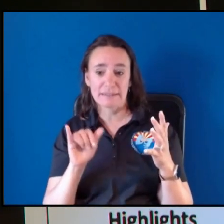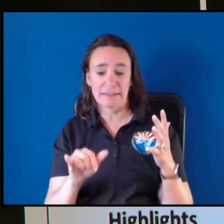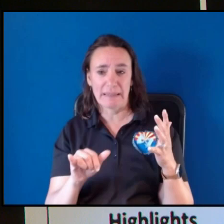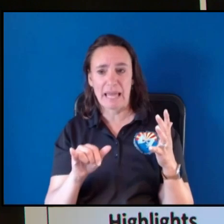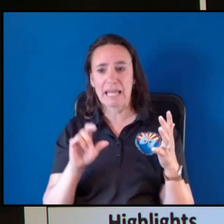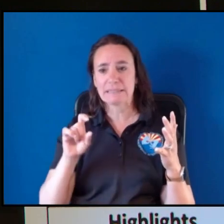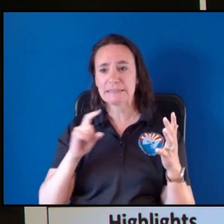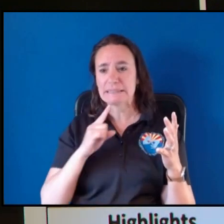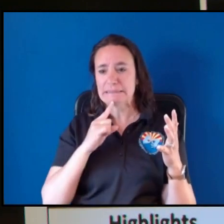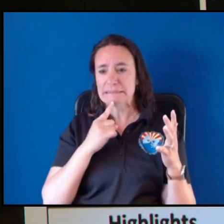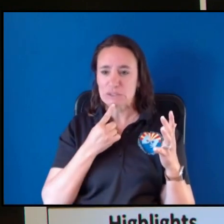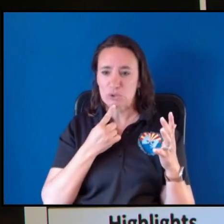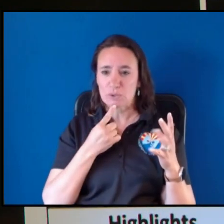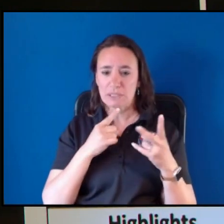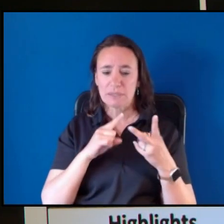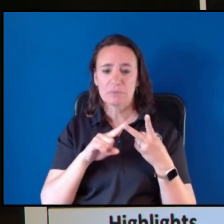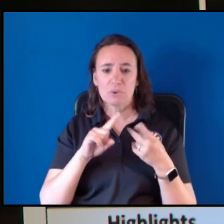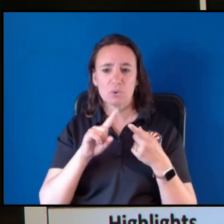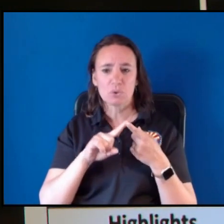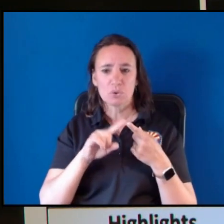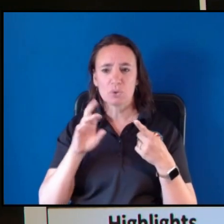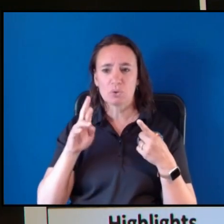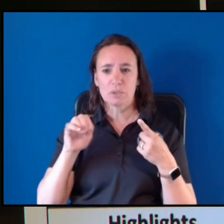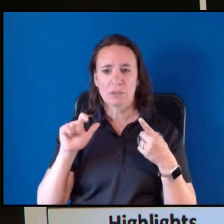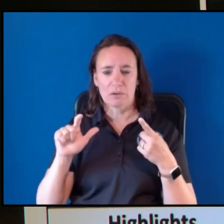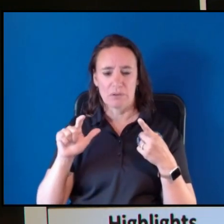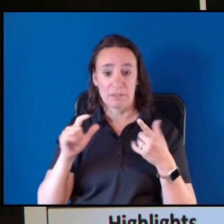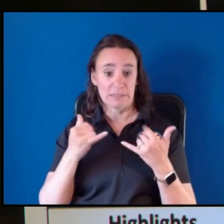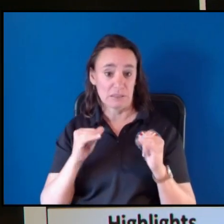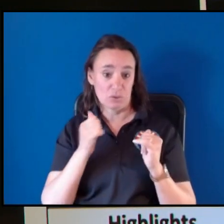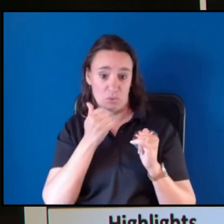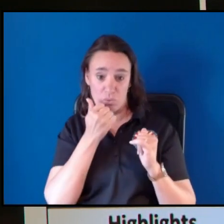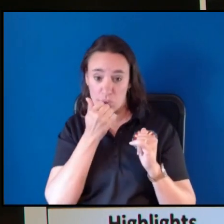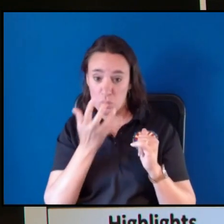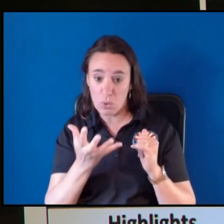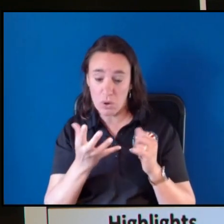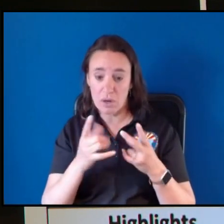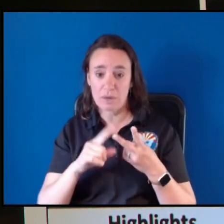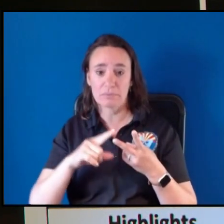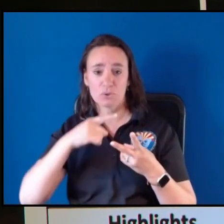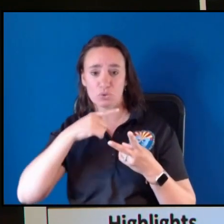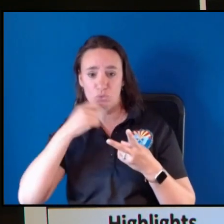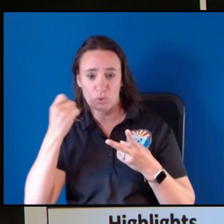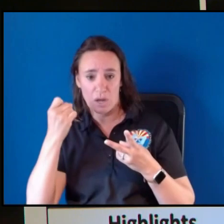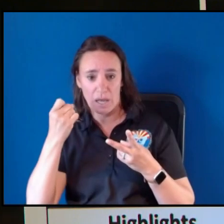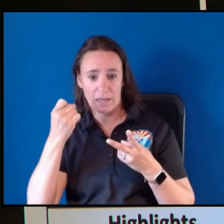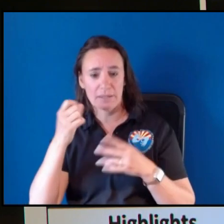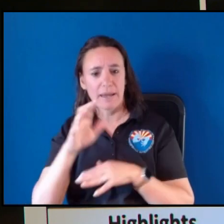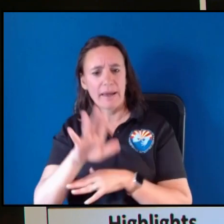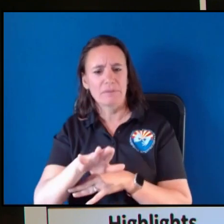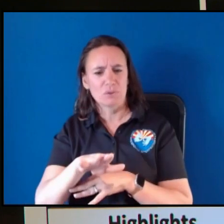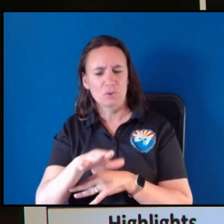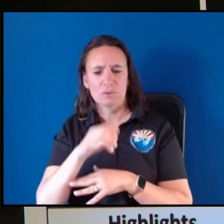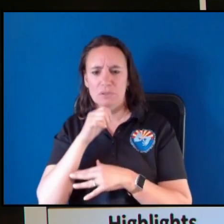conditions so we're still warm we're still really dry in the afternoons not getting a lot of recovery we still have those